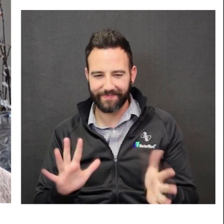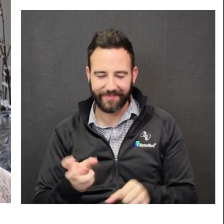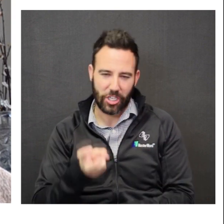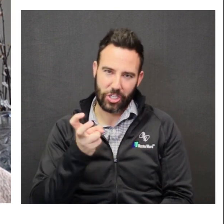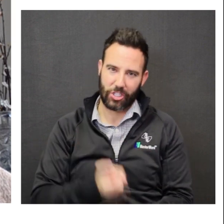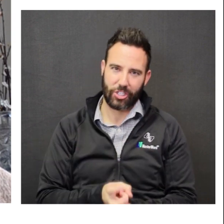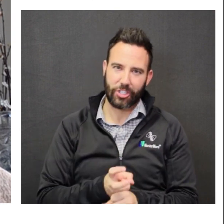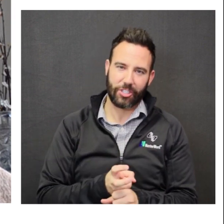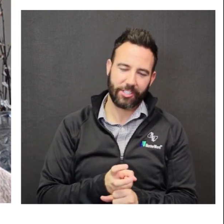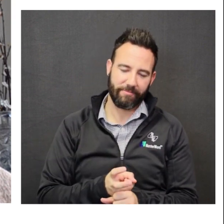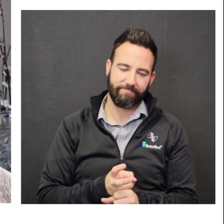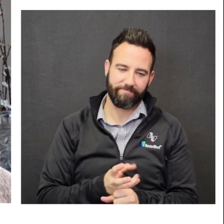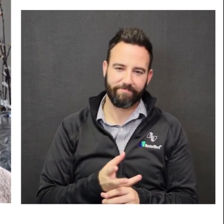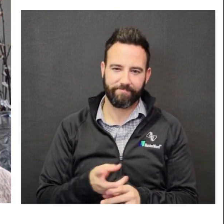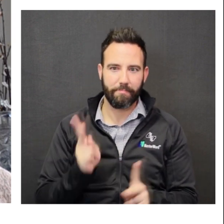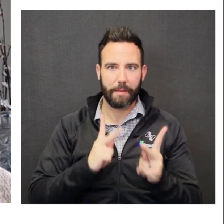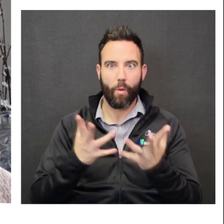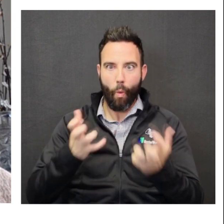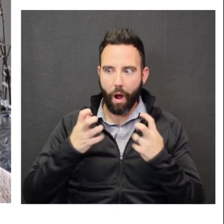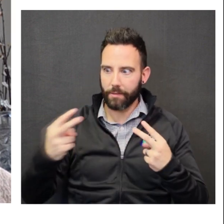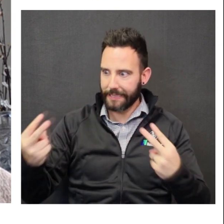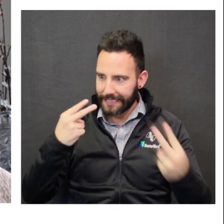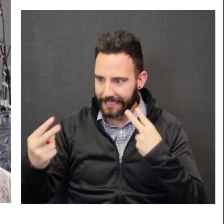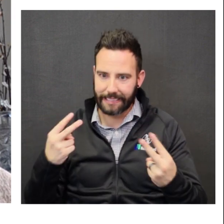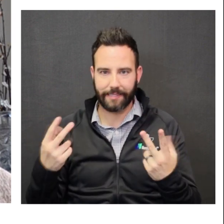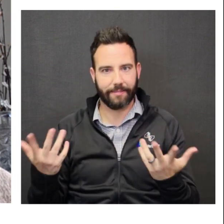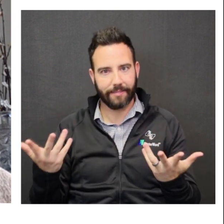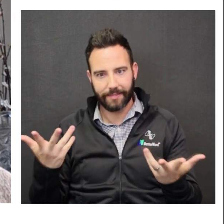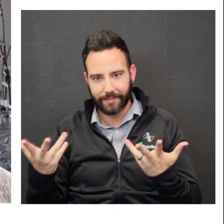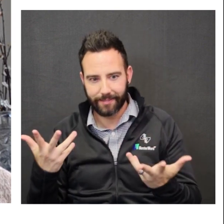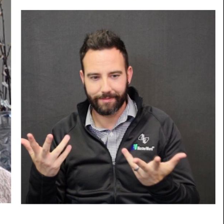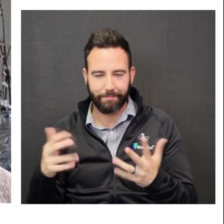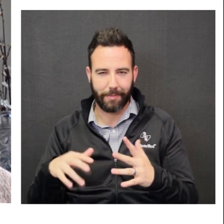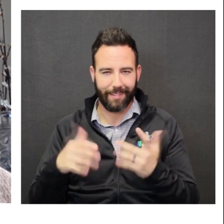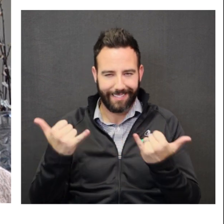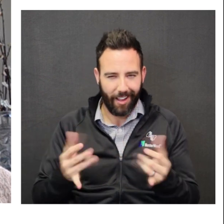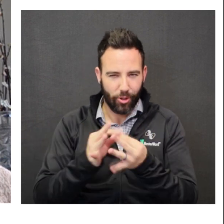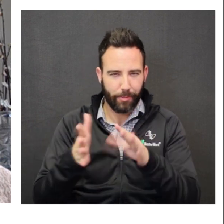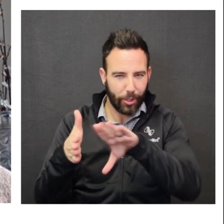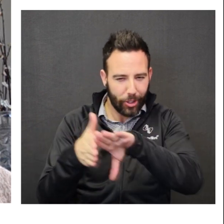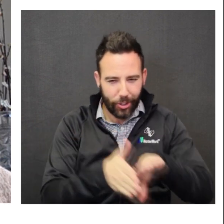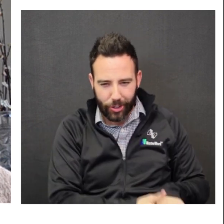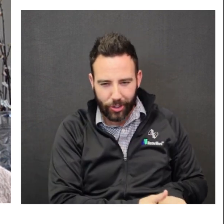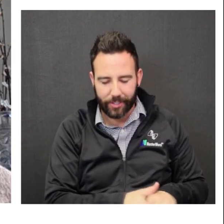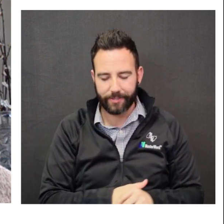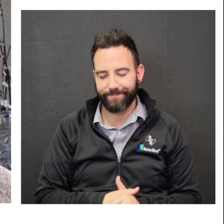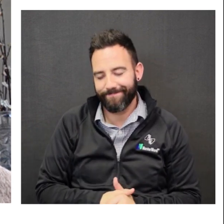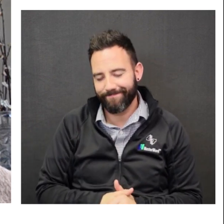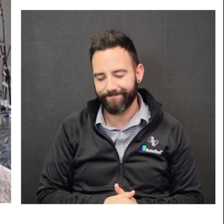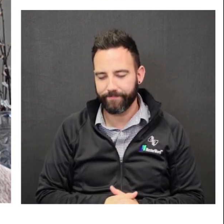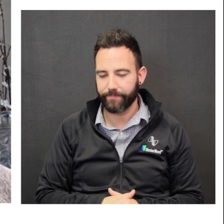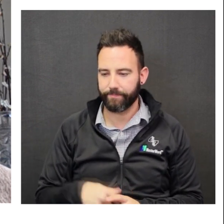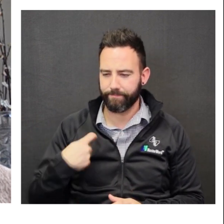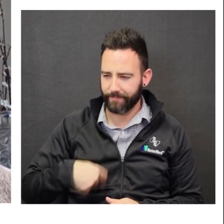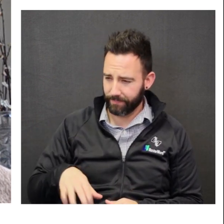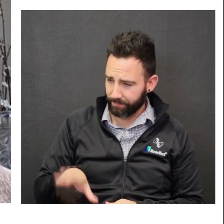of a scream about that. You know, about that need for visibility. So it's not just from interpreter side,